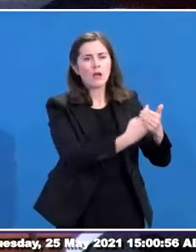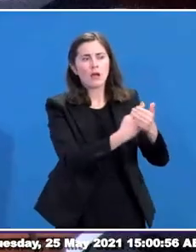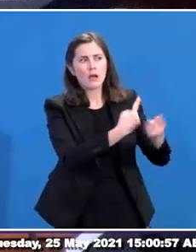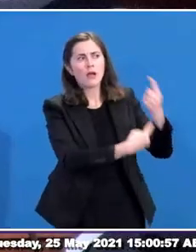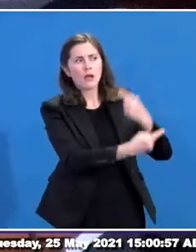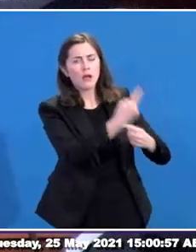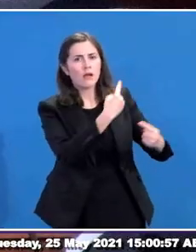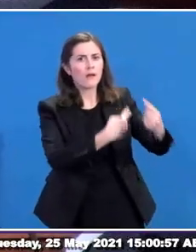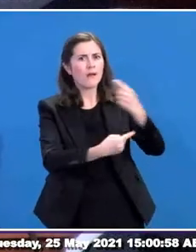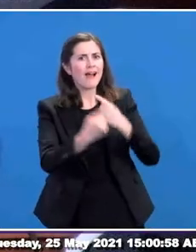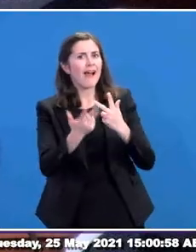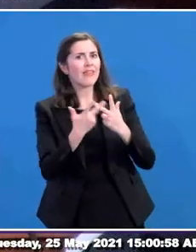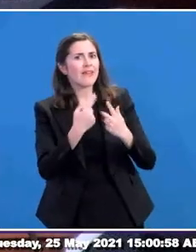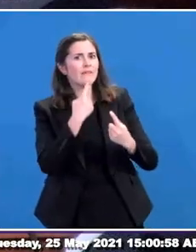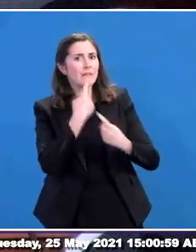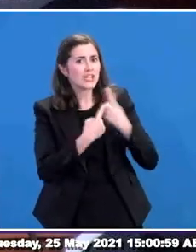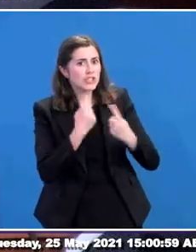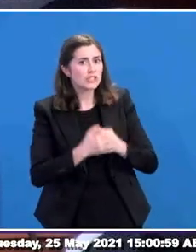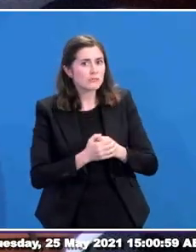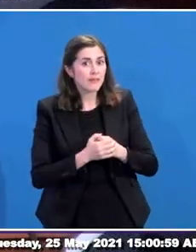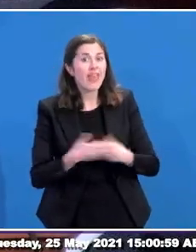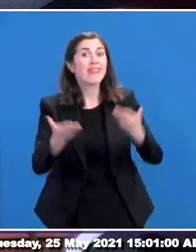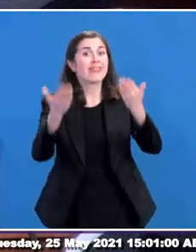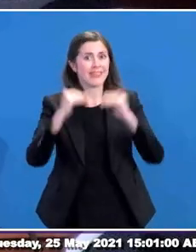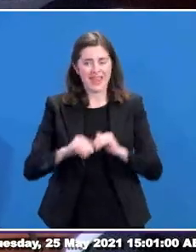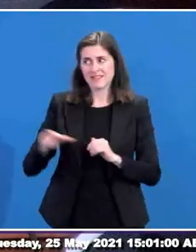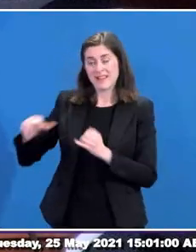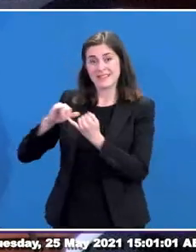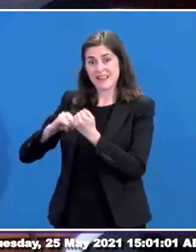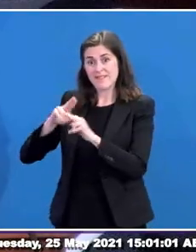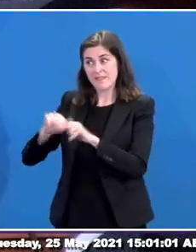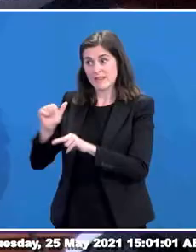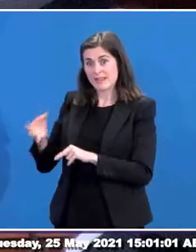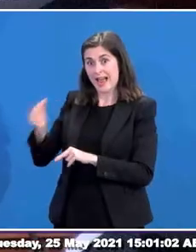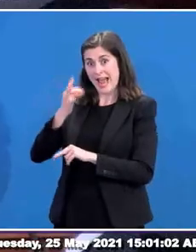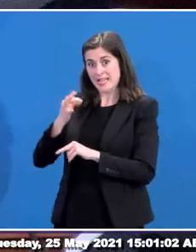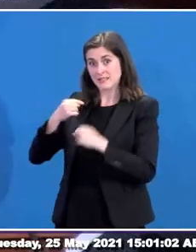Sunnyfield asked you to examine the other things that arose? That's correct.